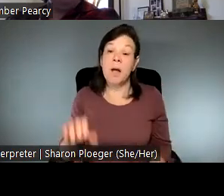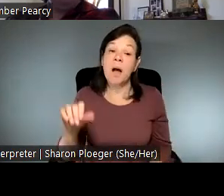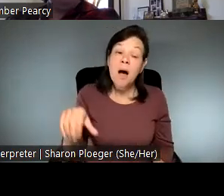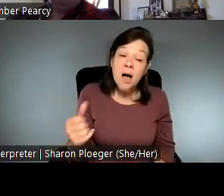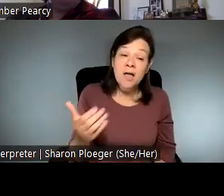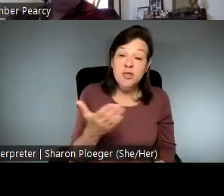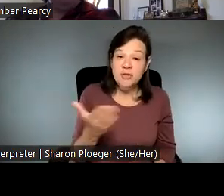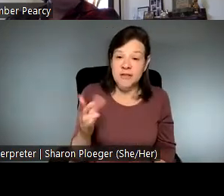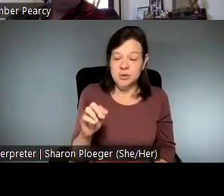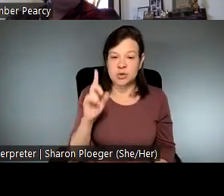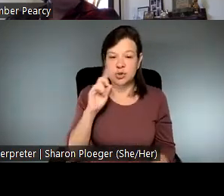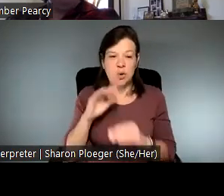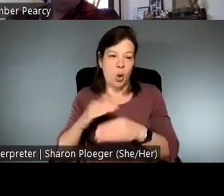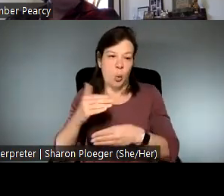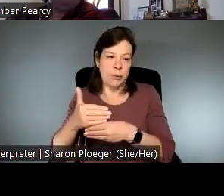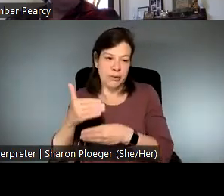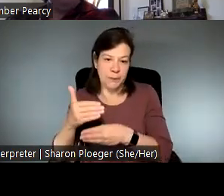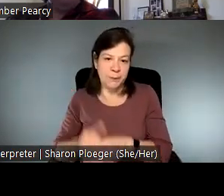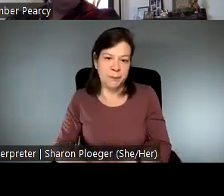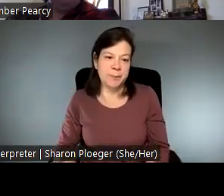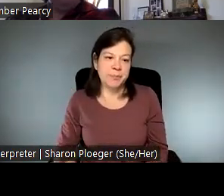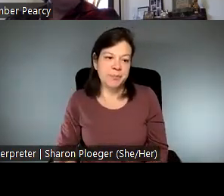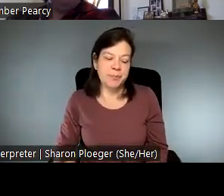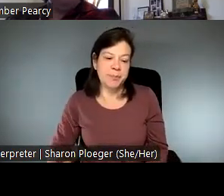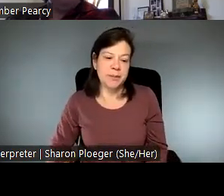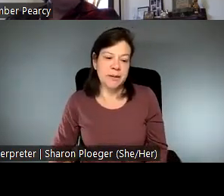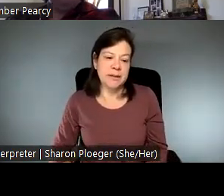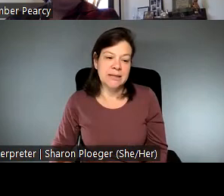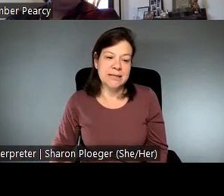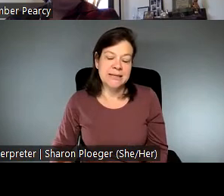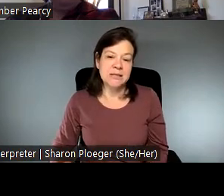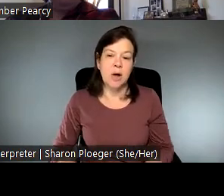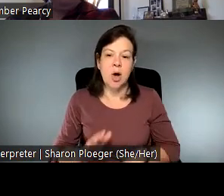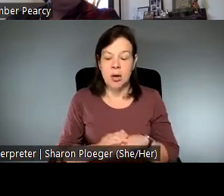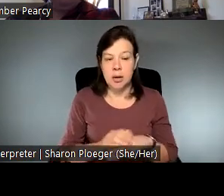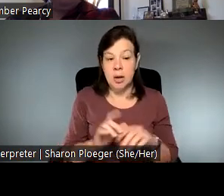if you're on the Windows computer is keep your cursor on the leftmost side, basically where you wanna start.